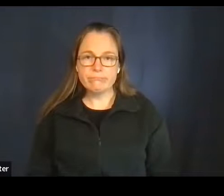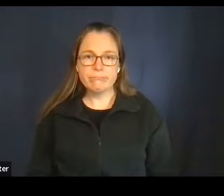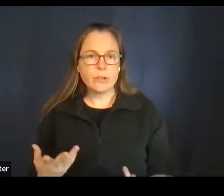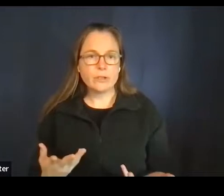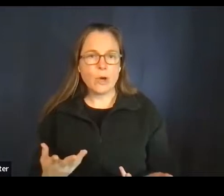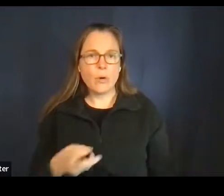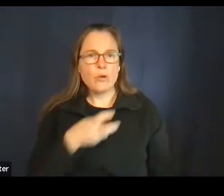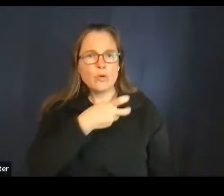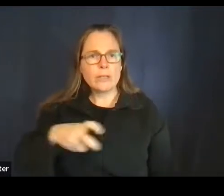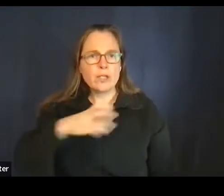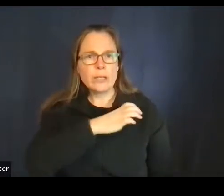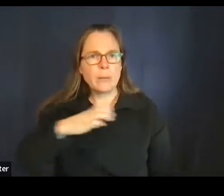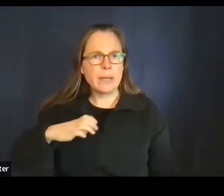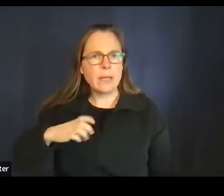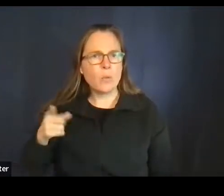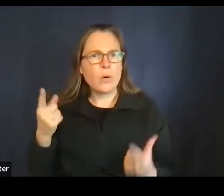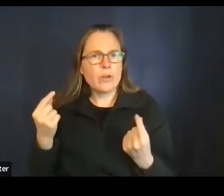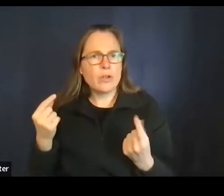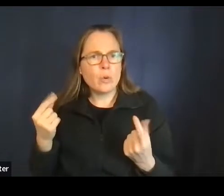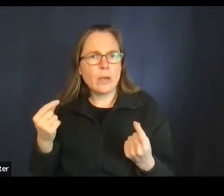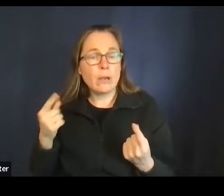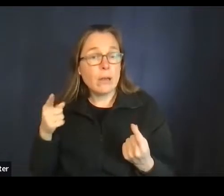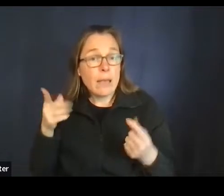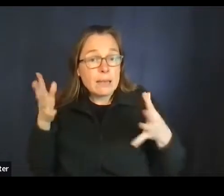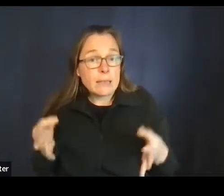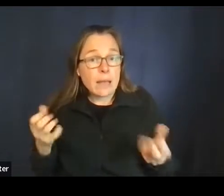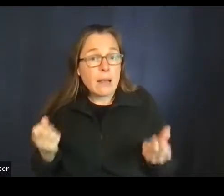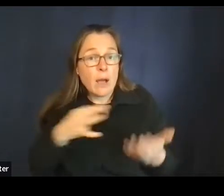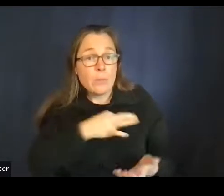Would they be tackling questions about how many staff per council member